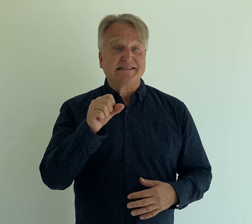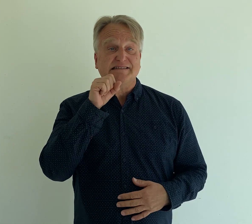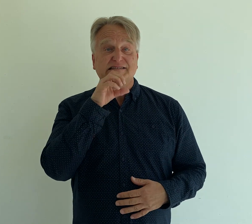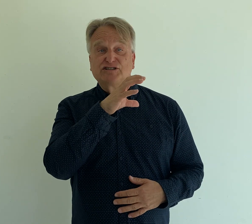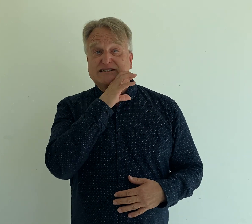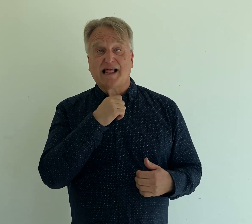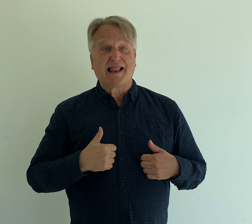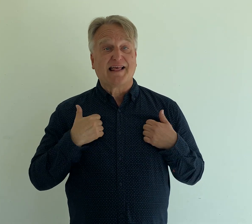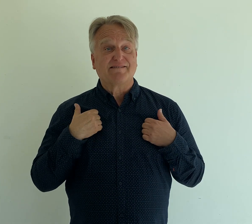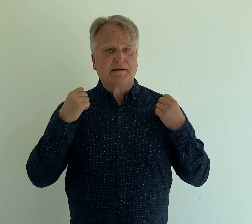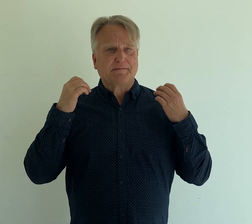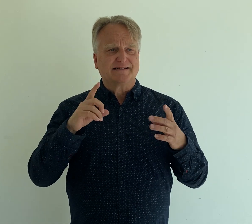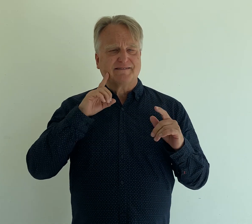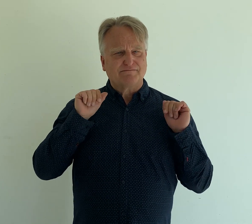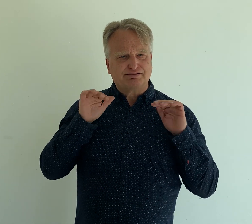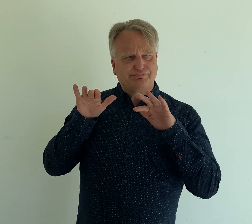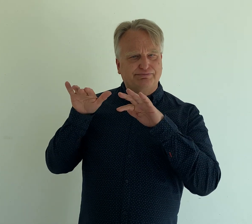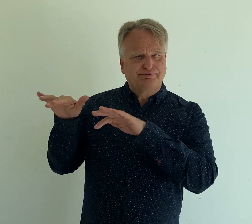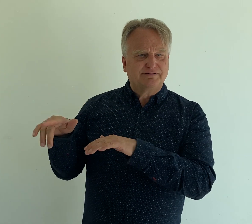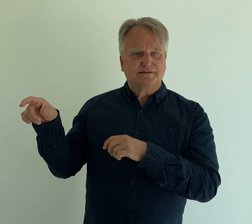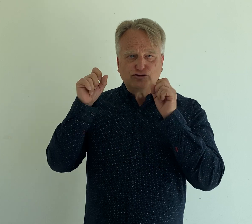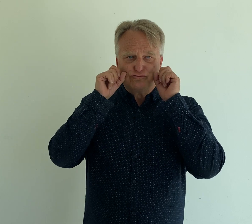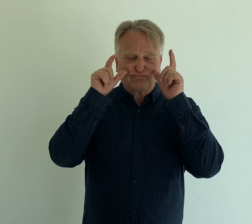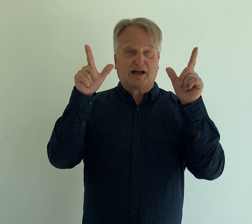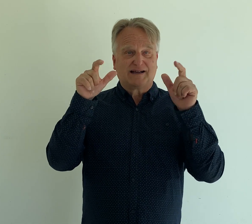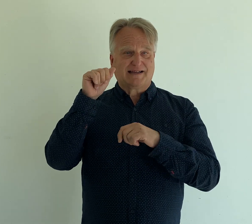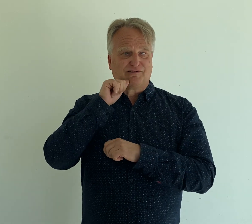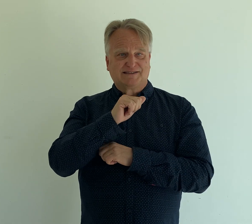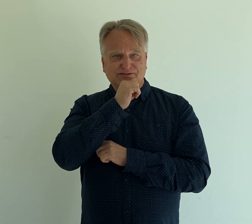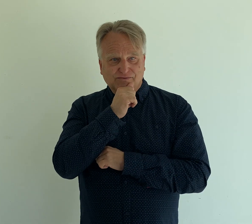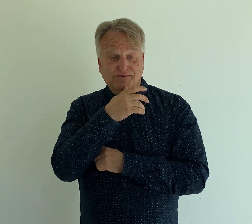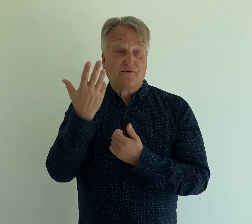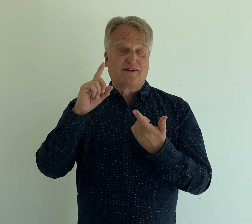Deaf Senior Citizens are finding locations such as Surprise, Arizona,